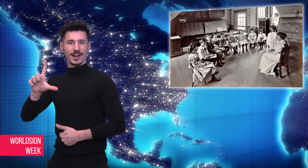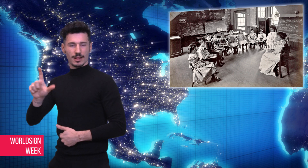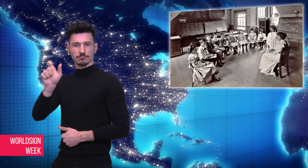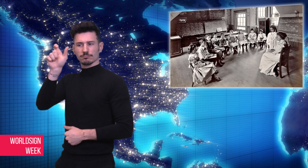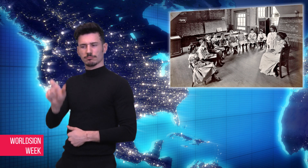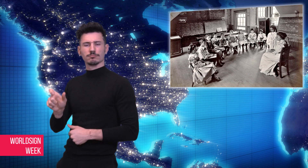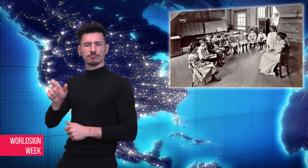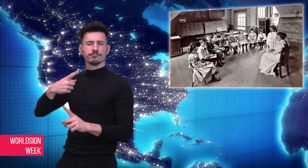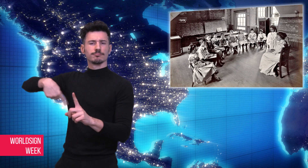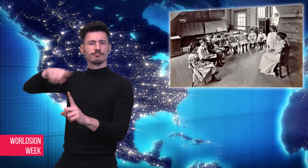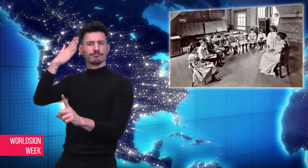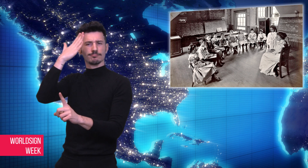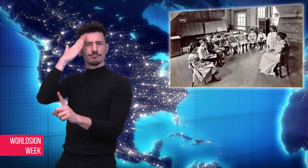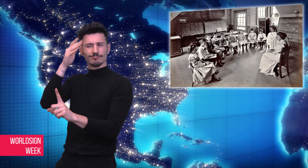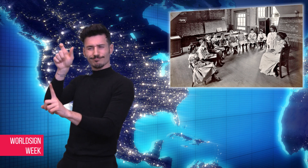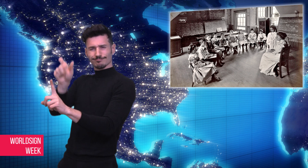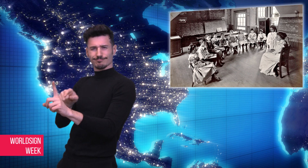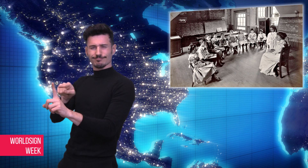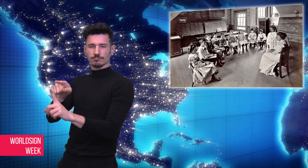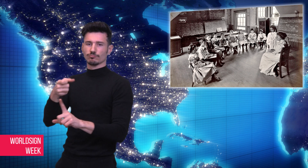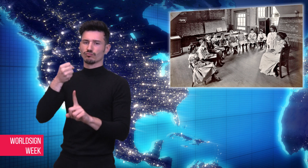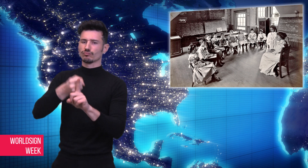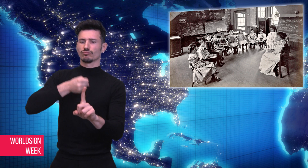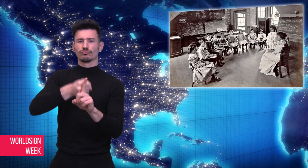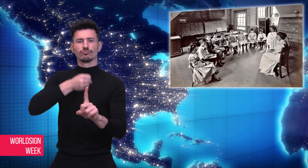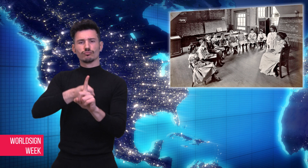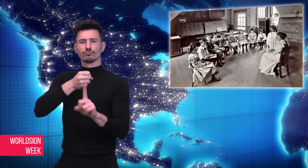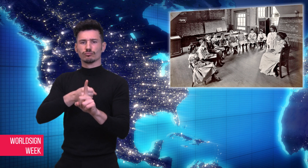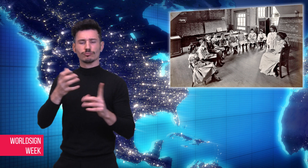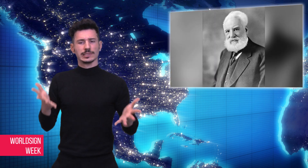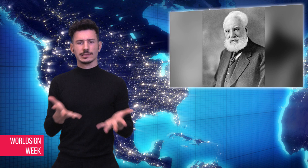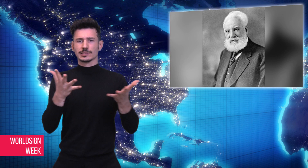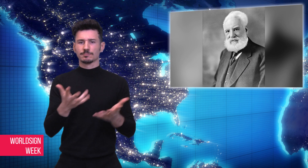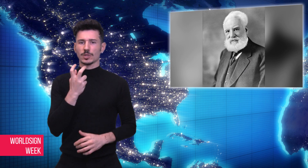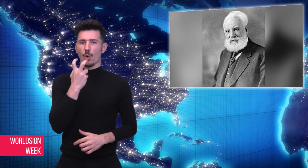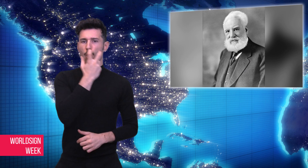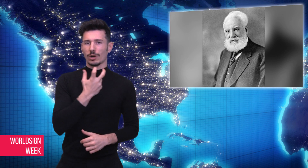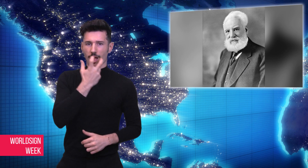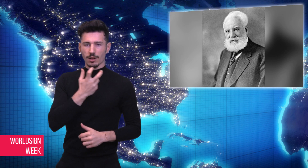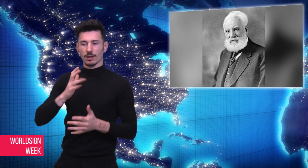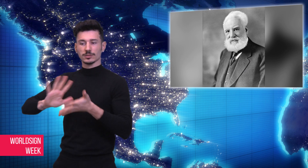education who opposed sign language teaching, was one